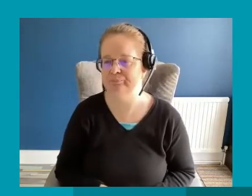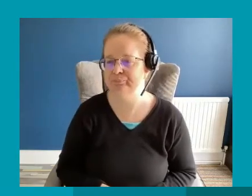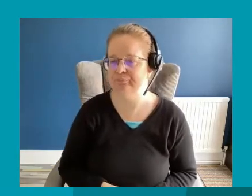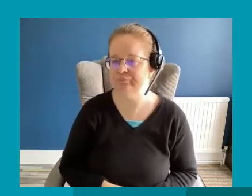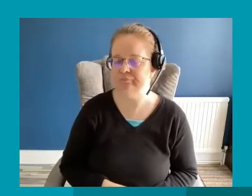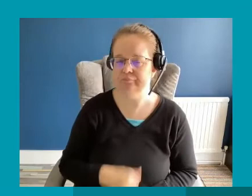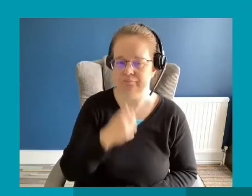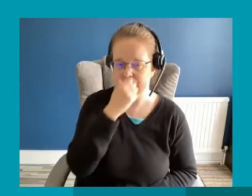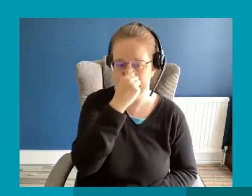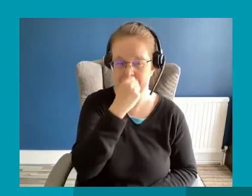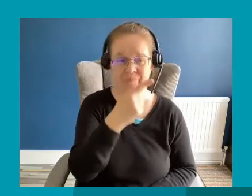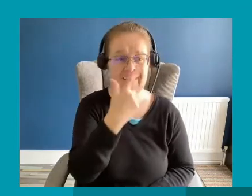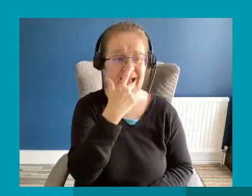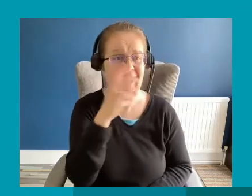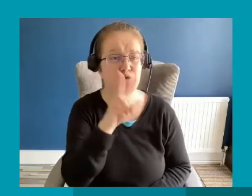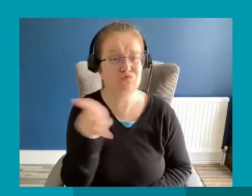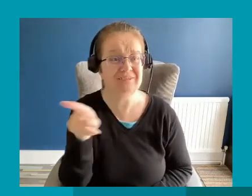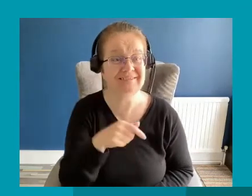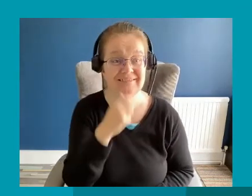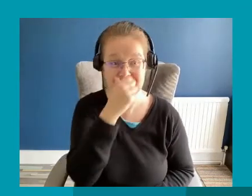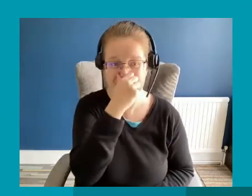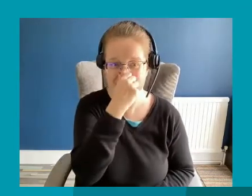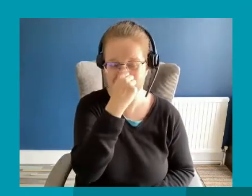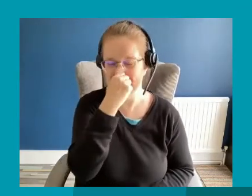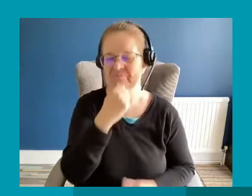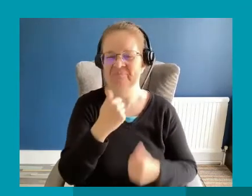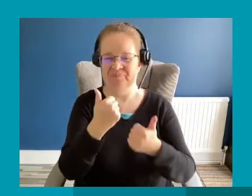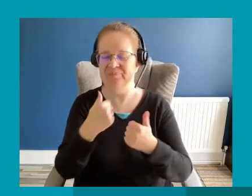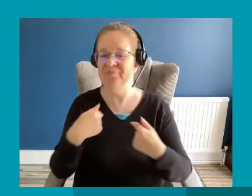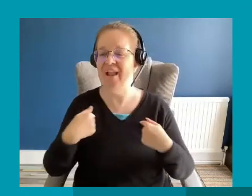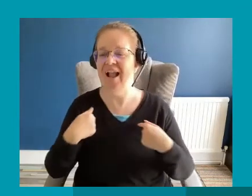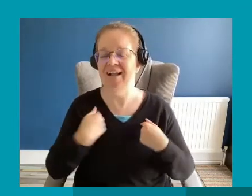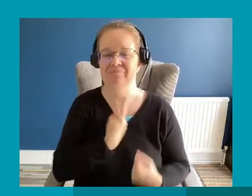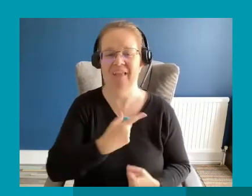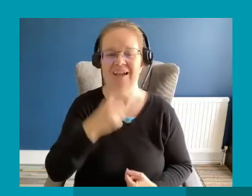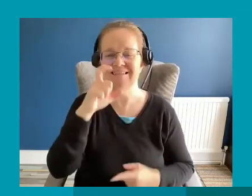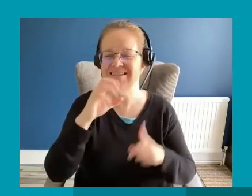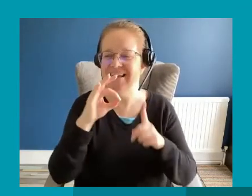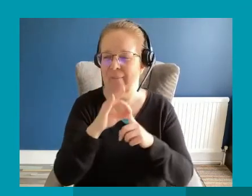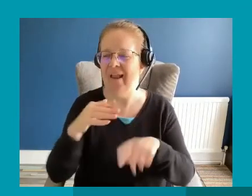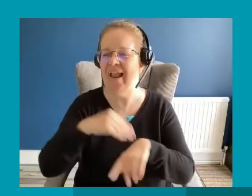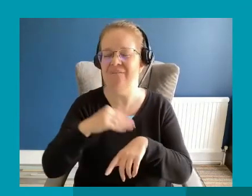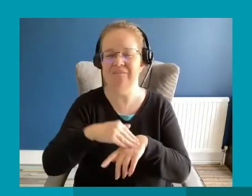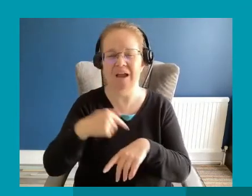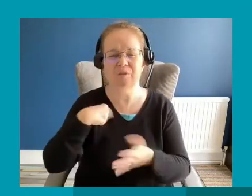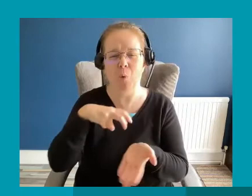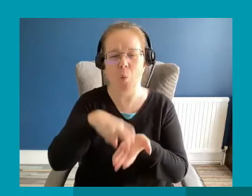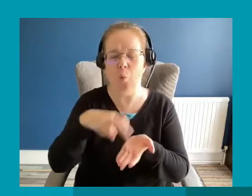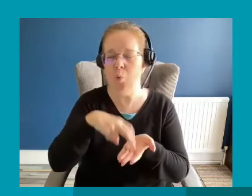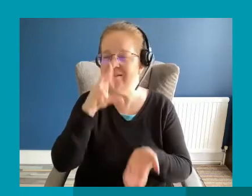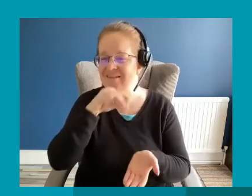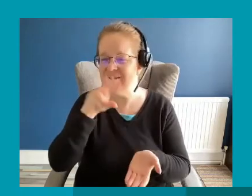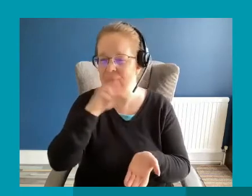Do you want to read this one out too? Go on then... I have cerebral palsy which effects my walking and speech.